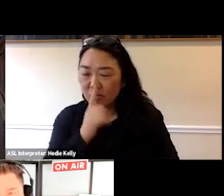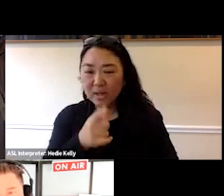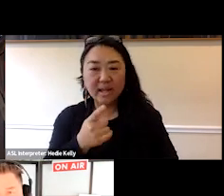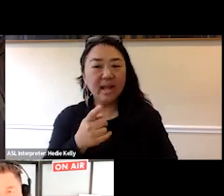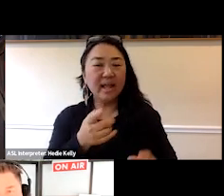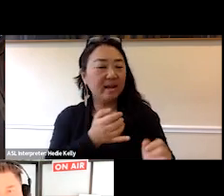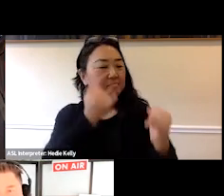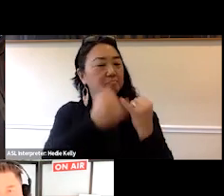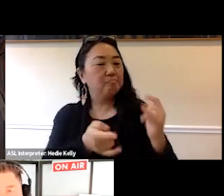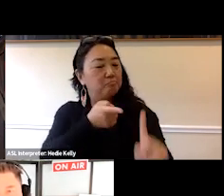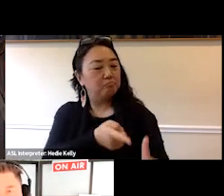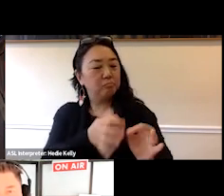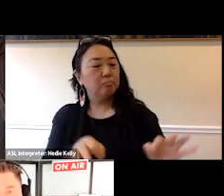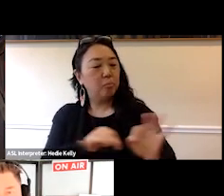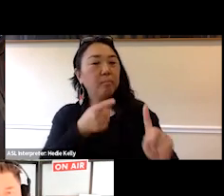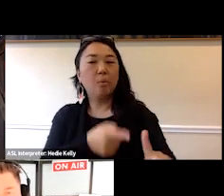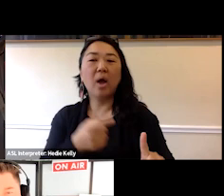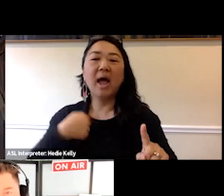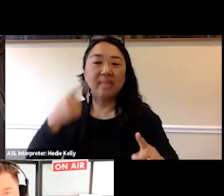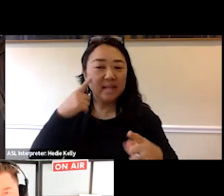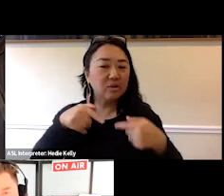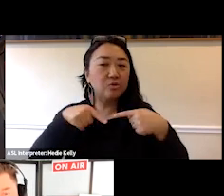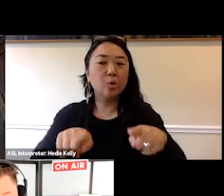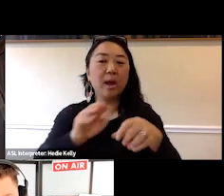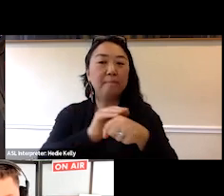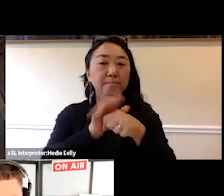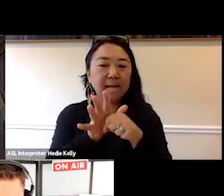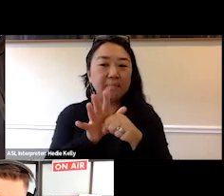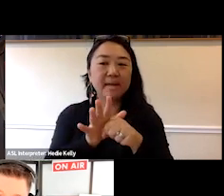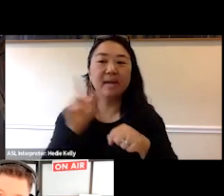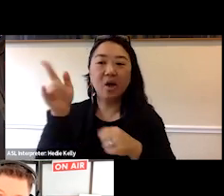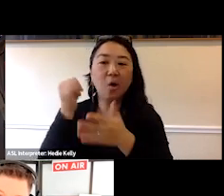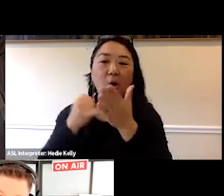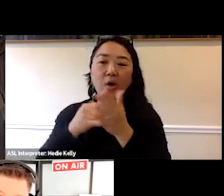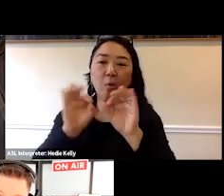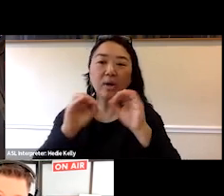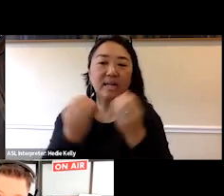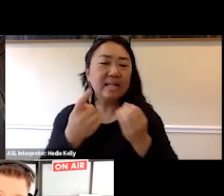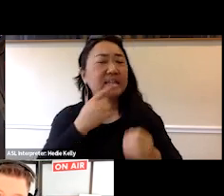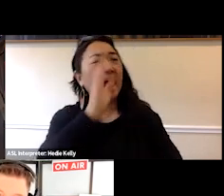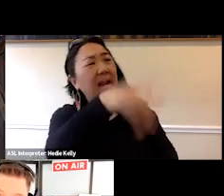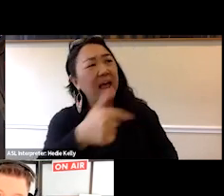And it was during the Pandemic, an arts organization reached out to us and they said, we have 80 active docents